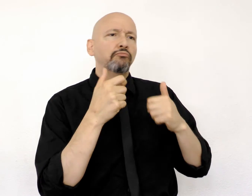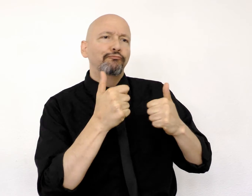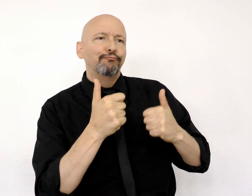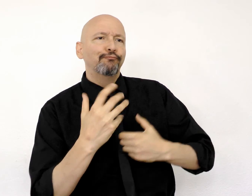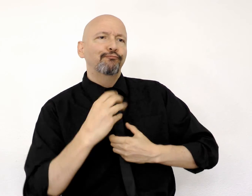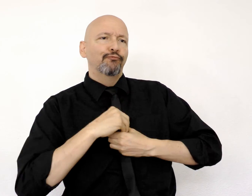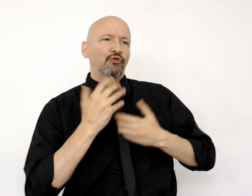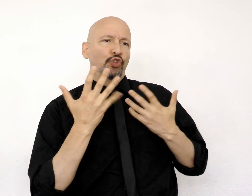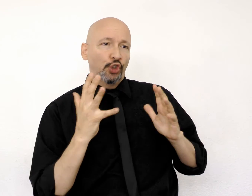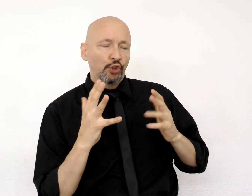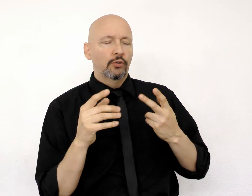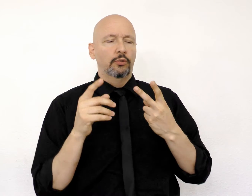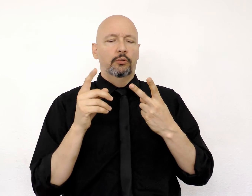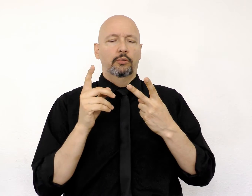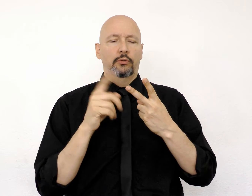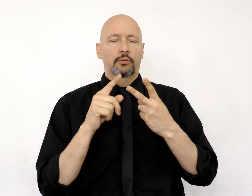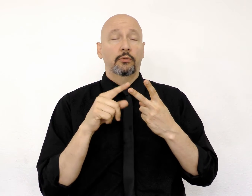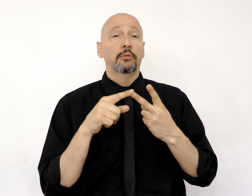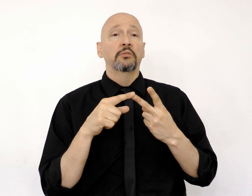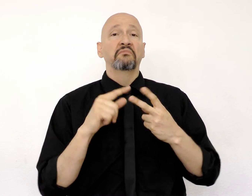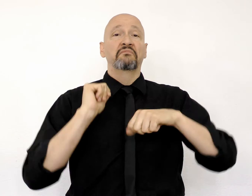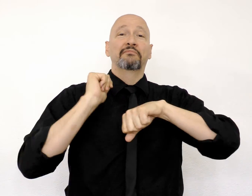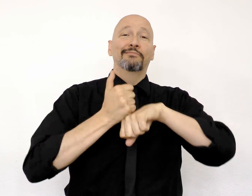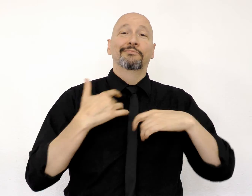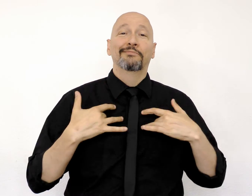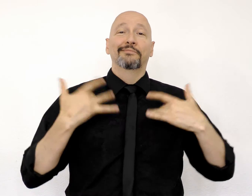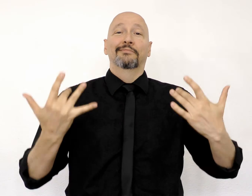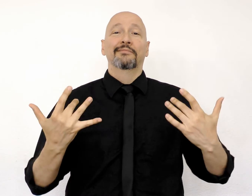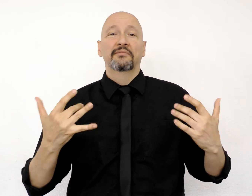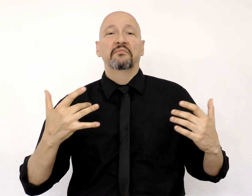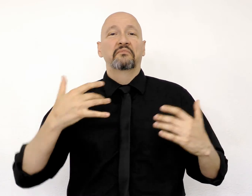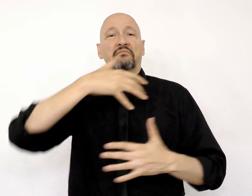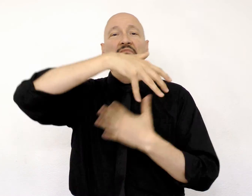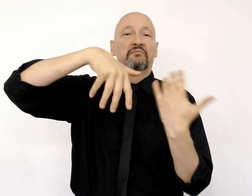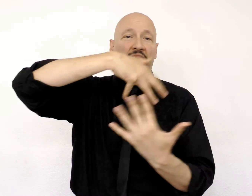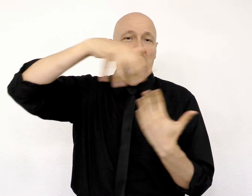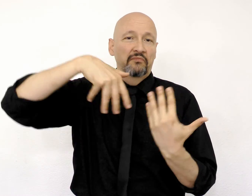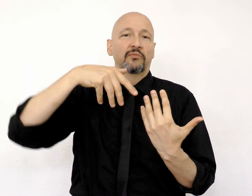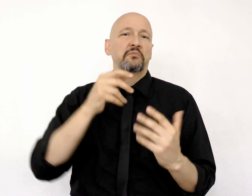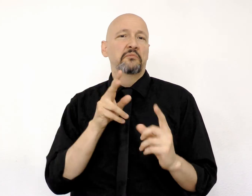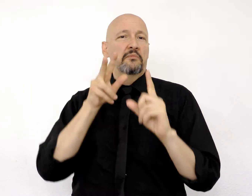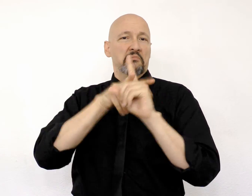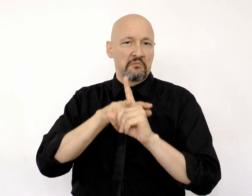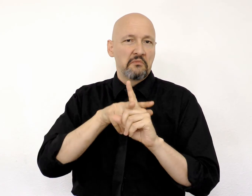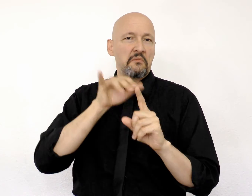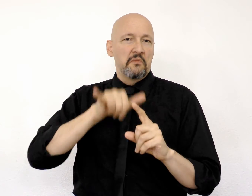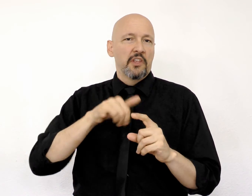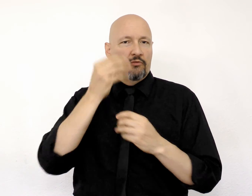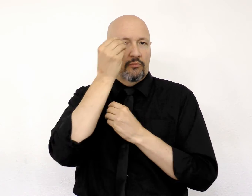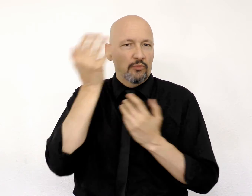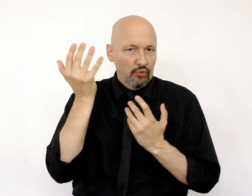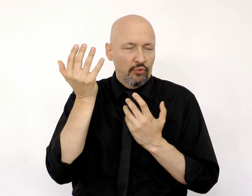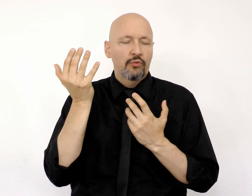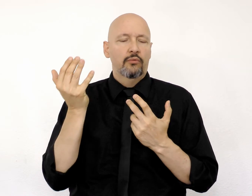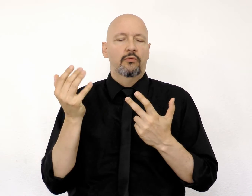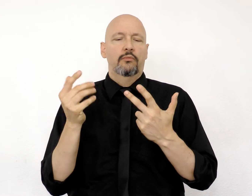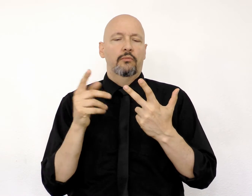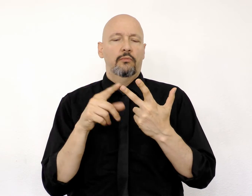1. Checking for successful internalization of student learning. 2. Creating engaging environments for application of prior learning.